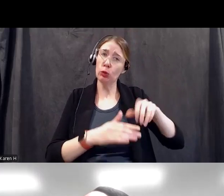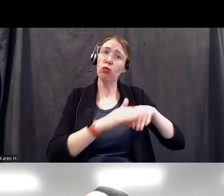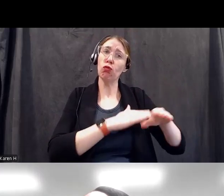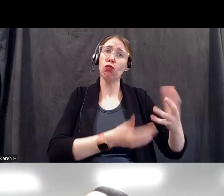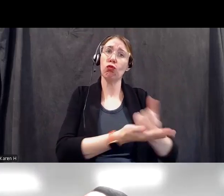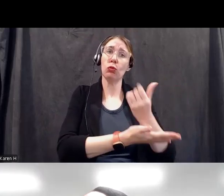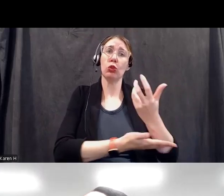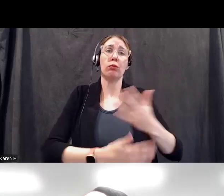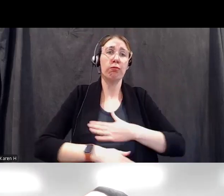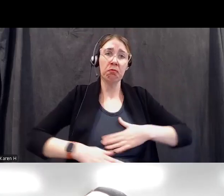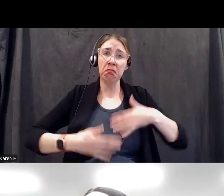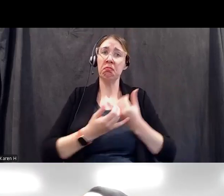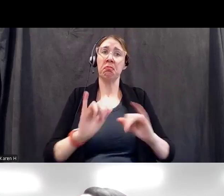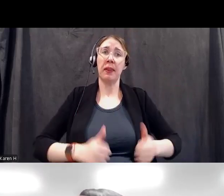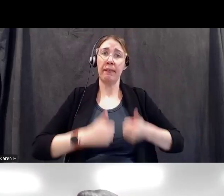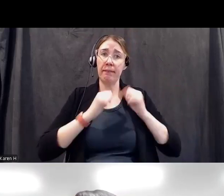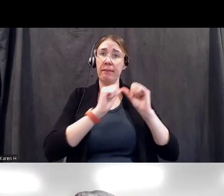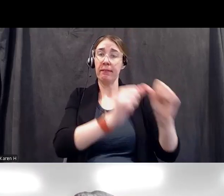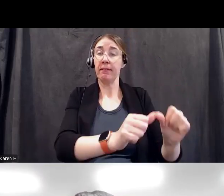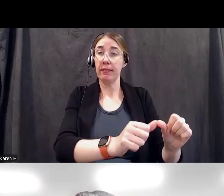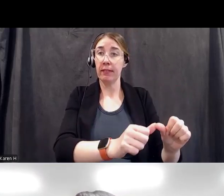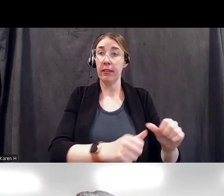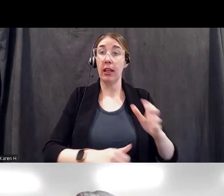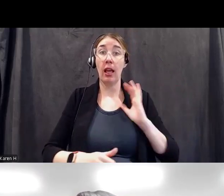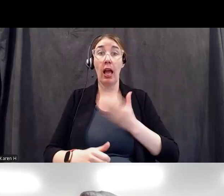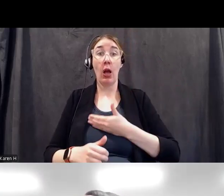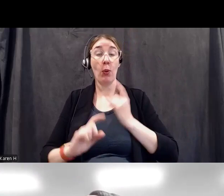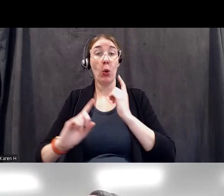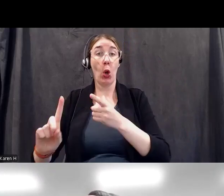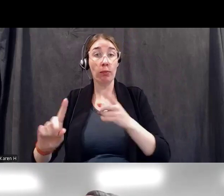As Melinda shared, our ultimate goal is to promote Independence across various